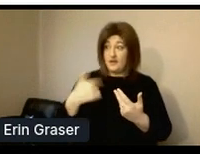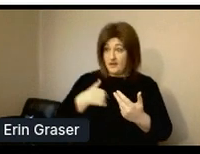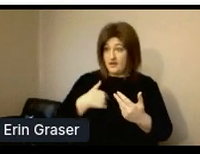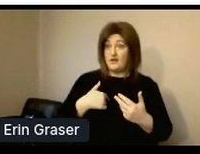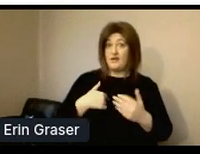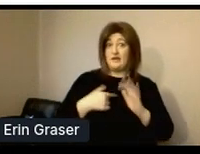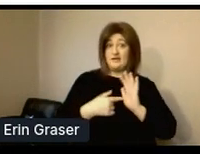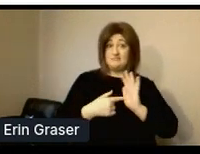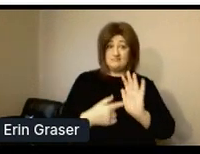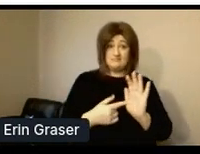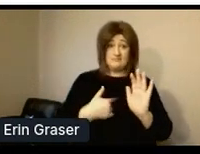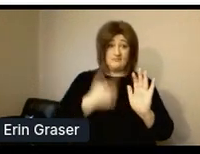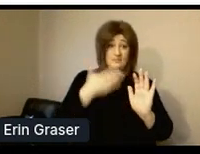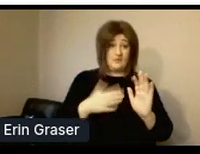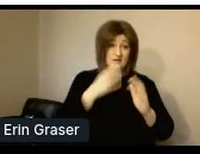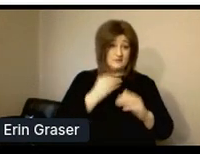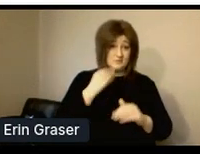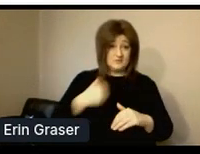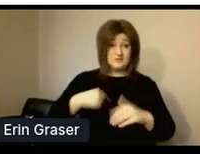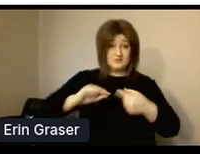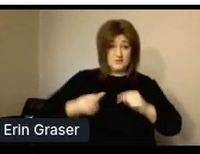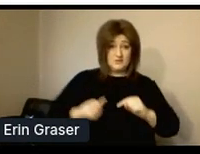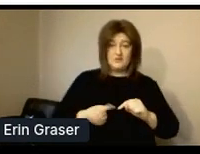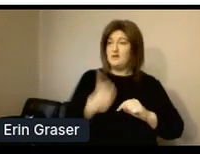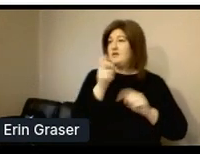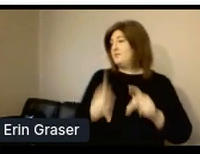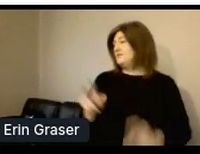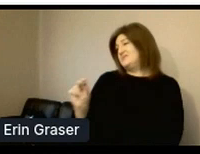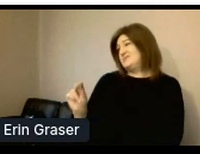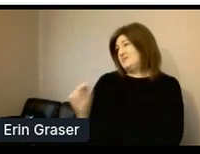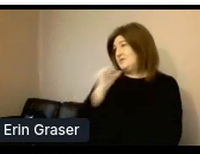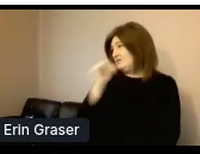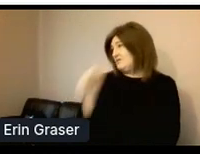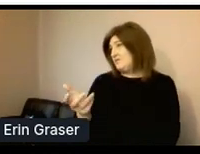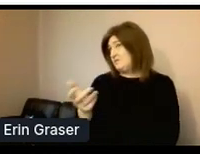and someone else saying, no, you haven't.